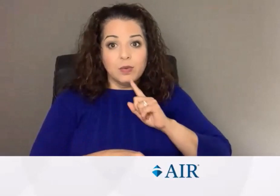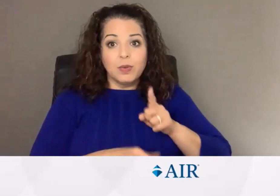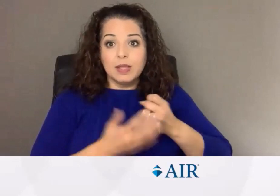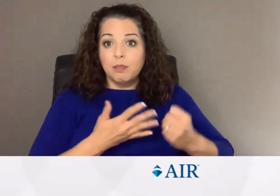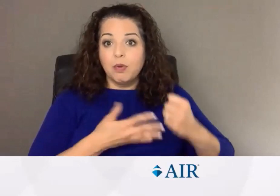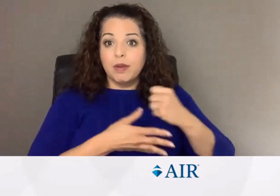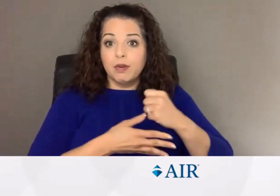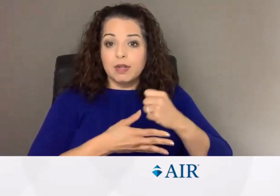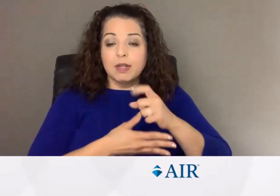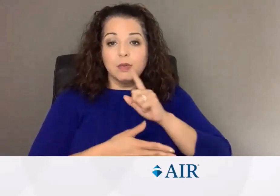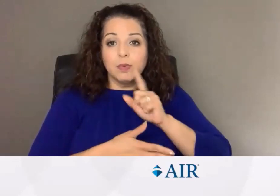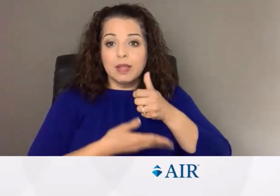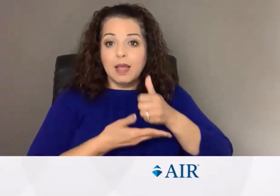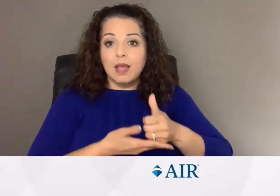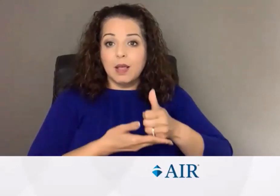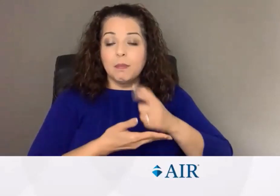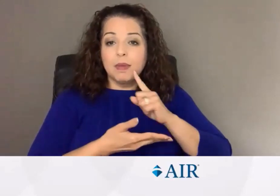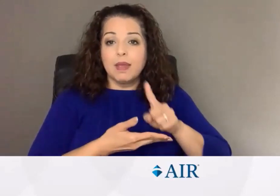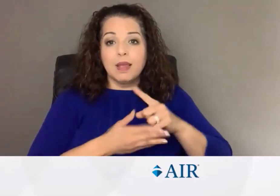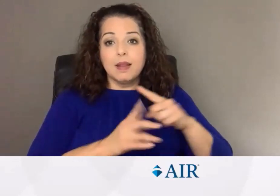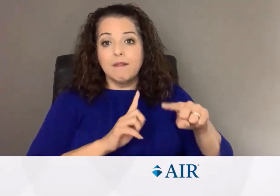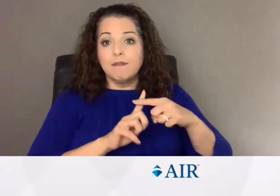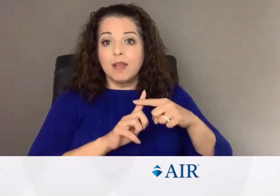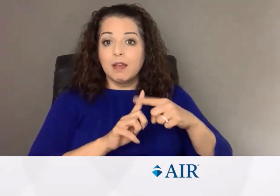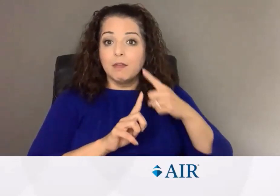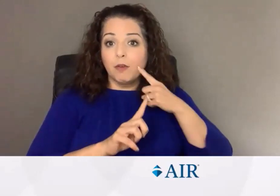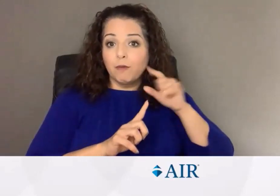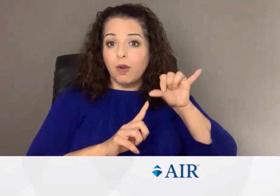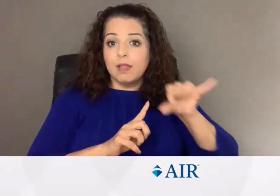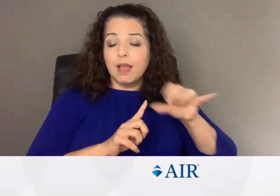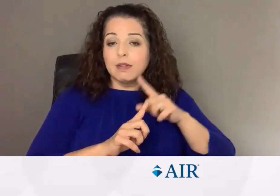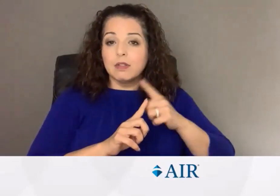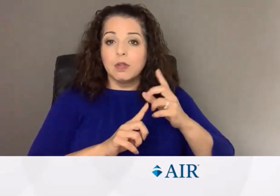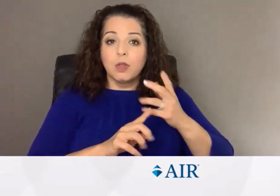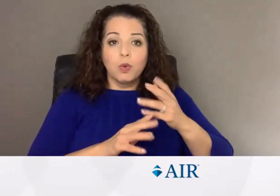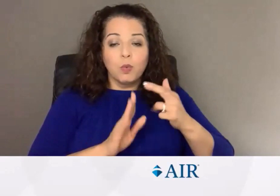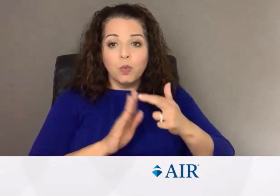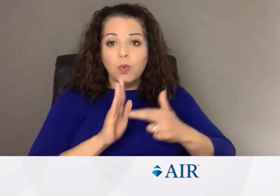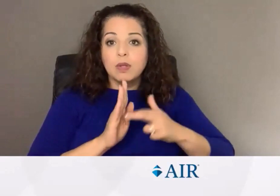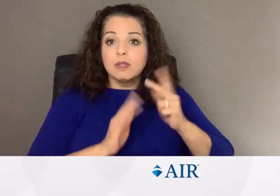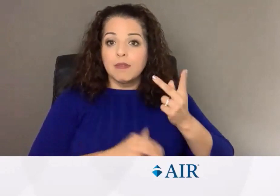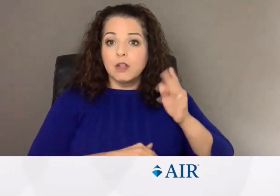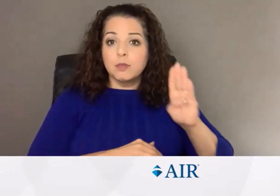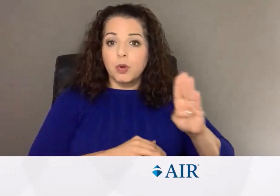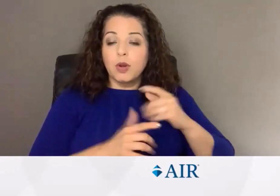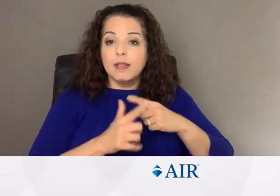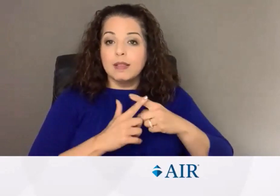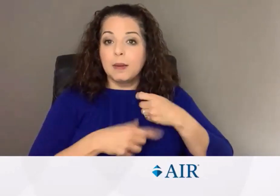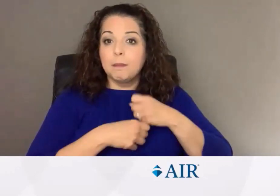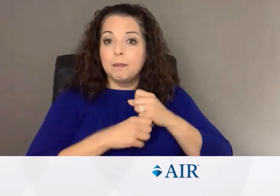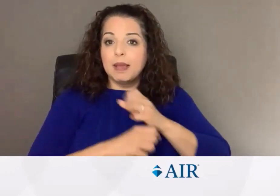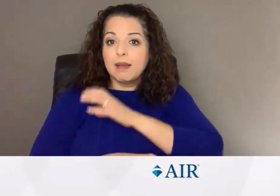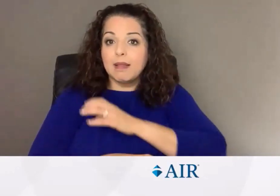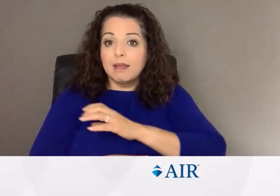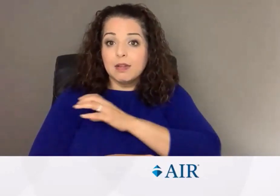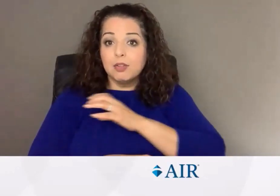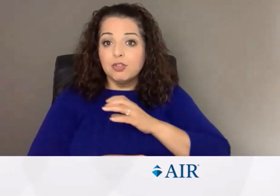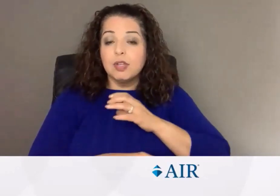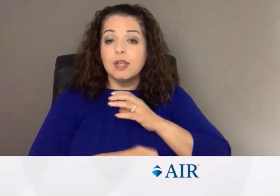and favor the role of knowledge broker and make clinician put some time of their clinical work